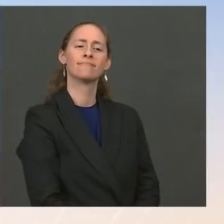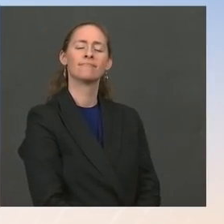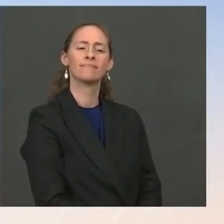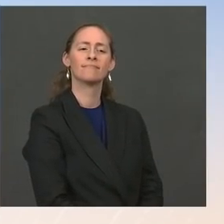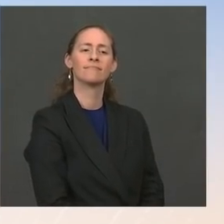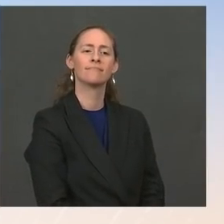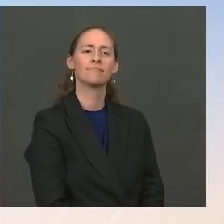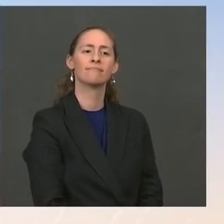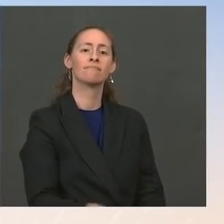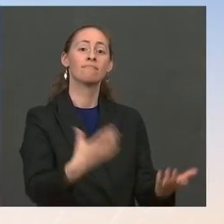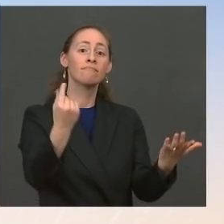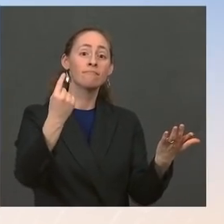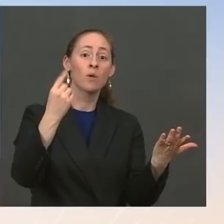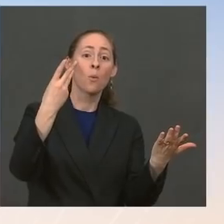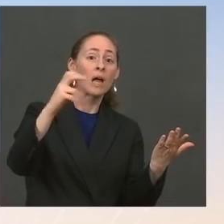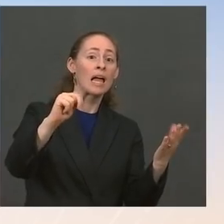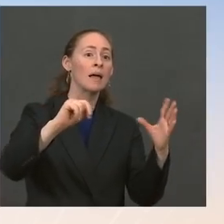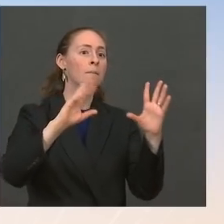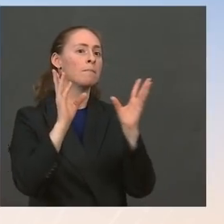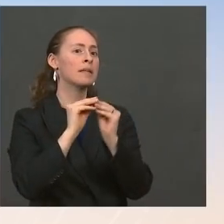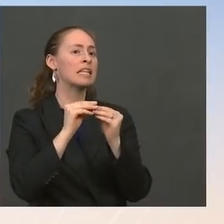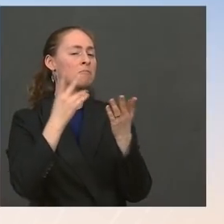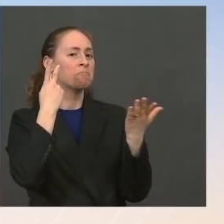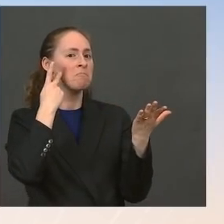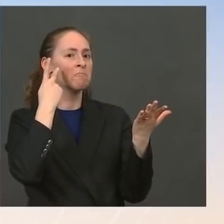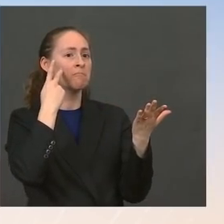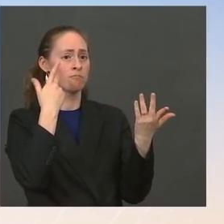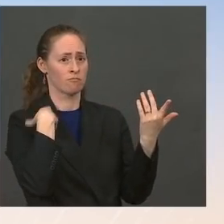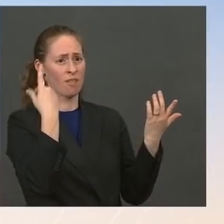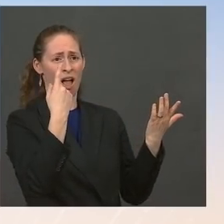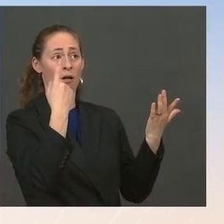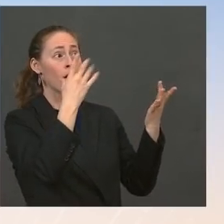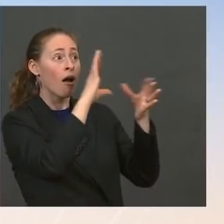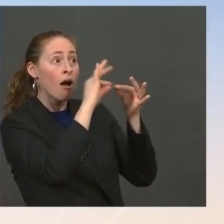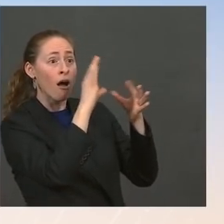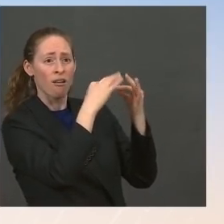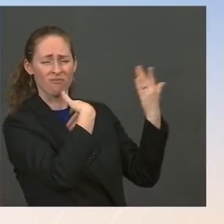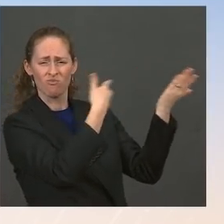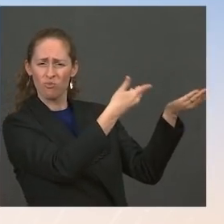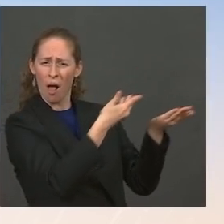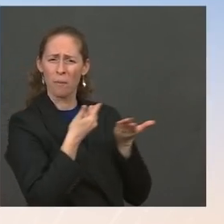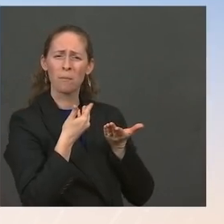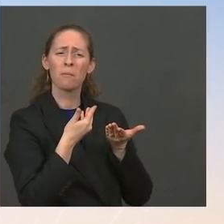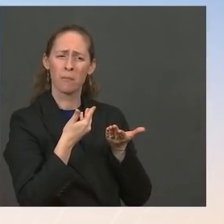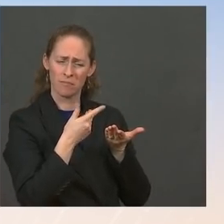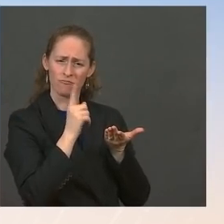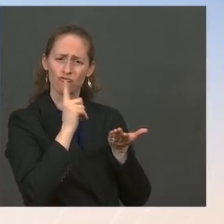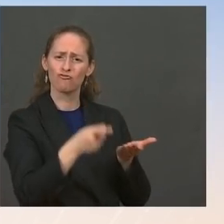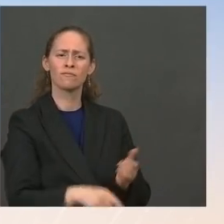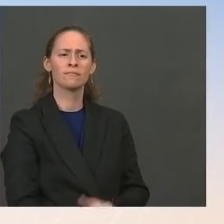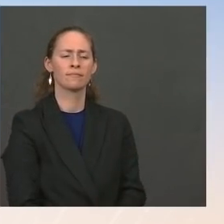We welcomed President Putin's statement about resolving the Donbas conflict peacefully using the Minsk Agreements.